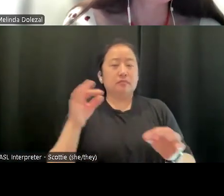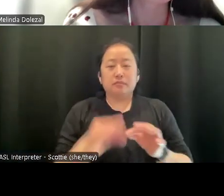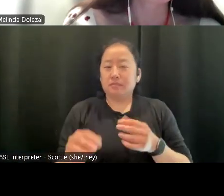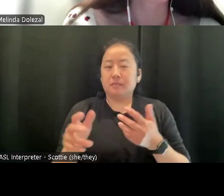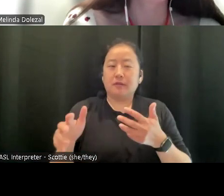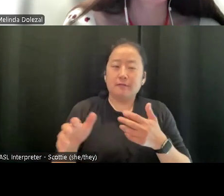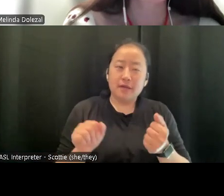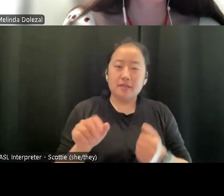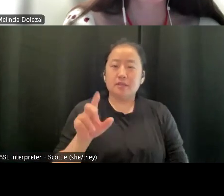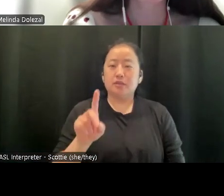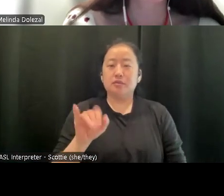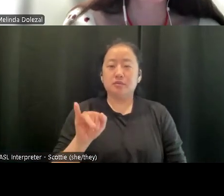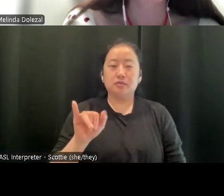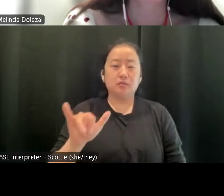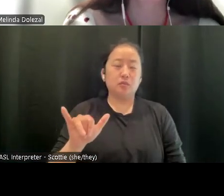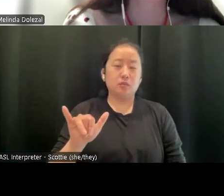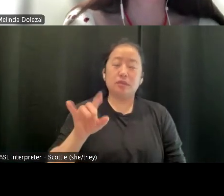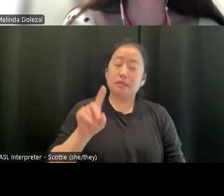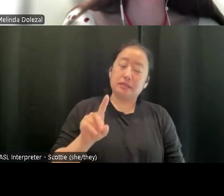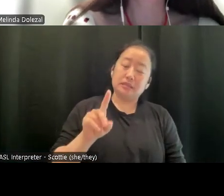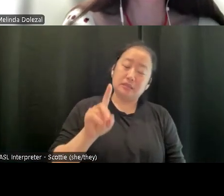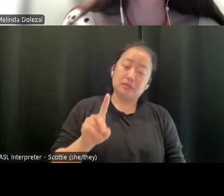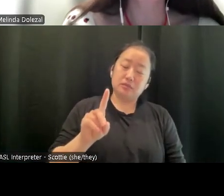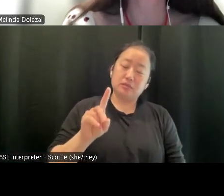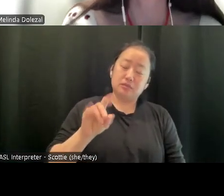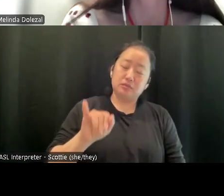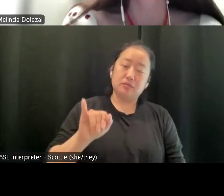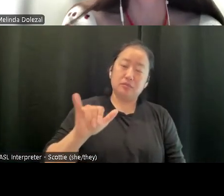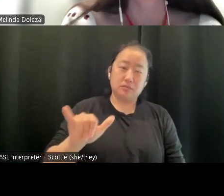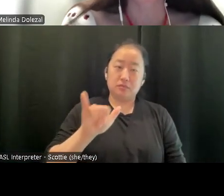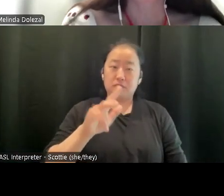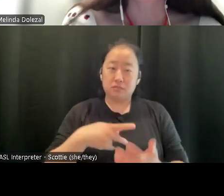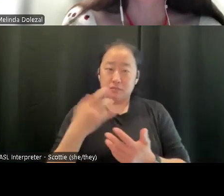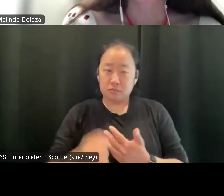adapted to a person's needs, whether they are somebody like this person or somebody